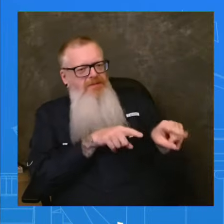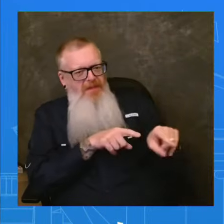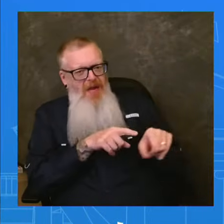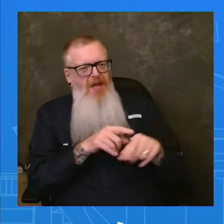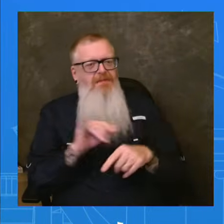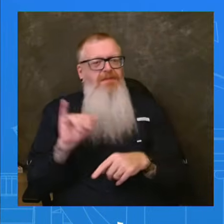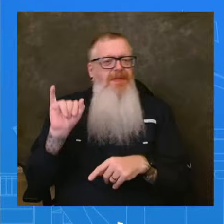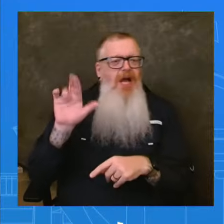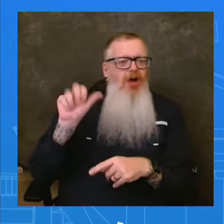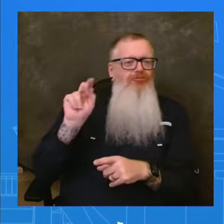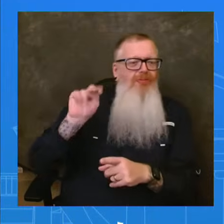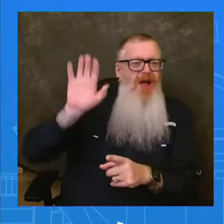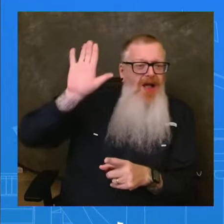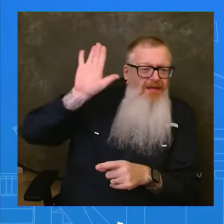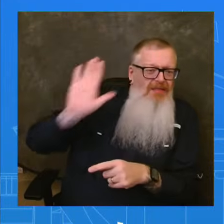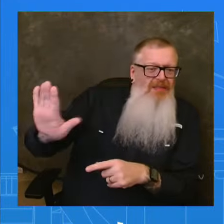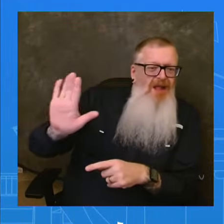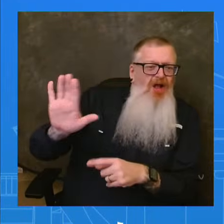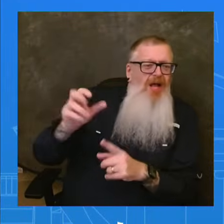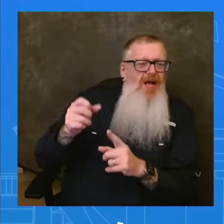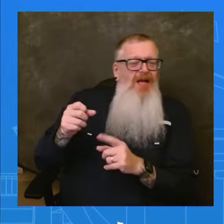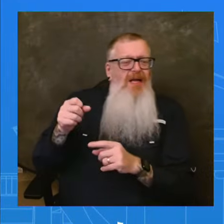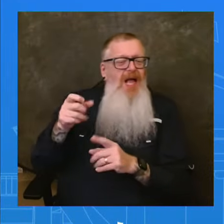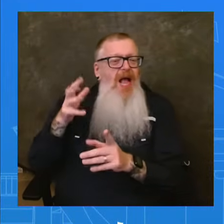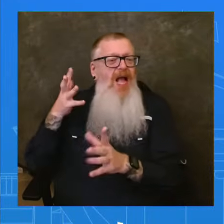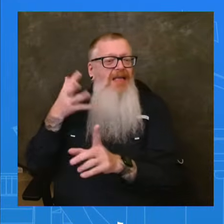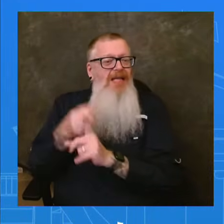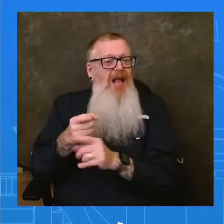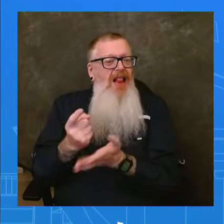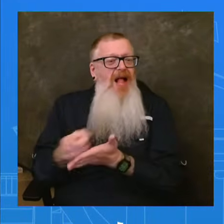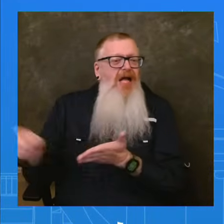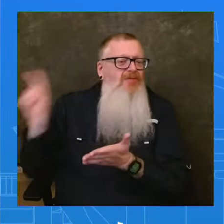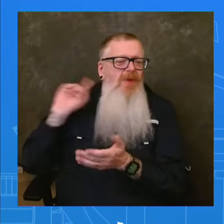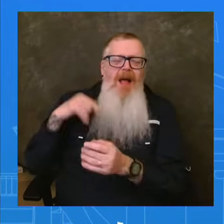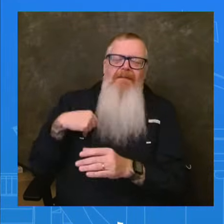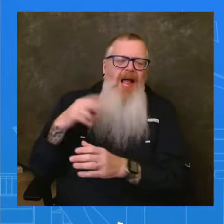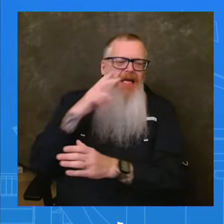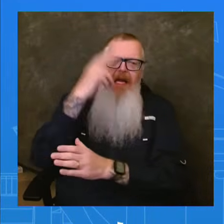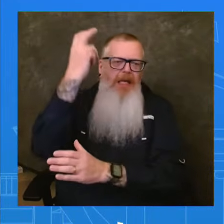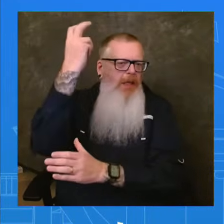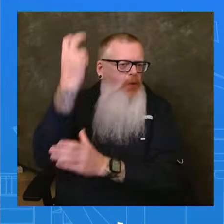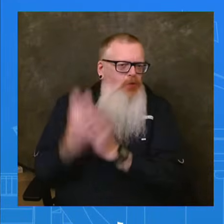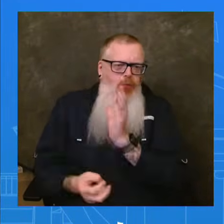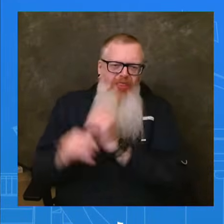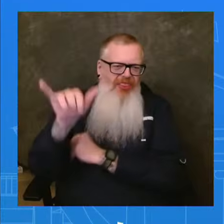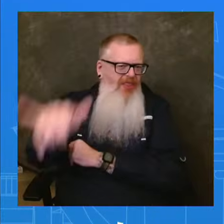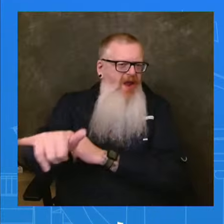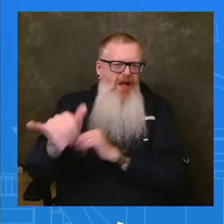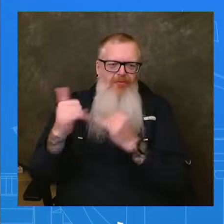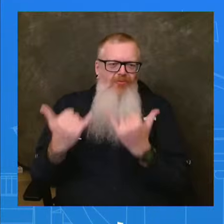I'm not going to get into it from here. And so, you saw that happening on the staff level. And now what you saw today